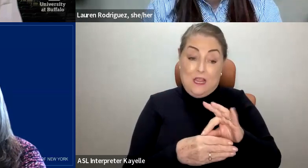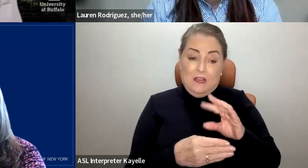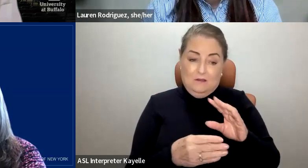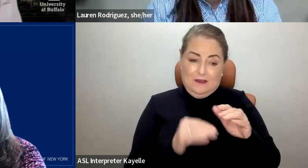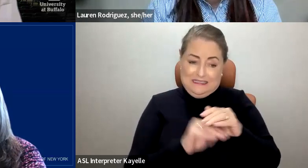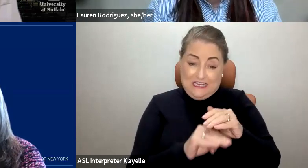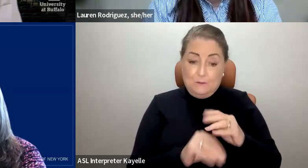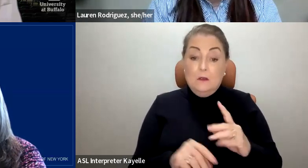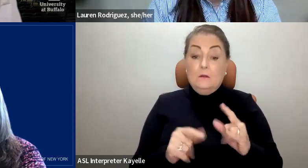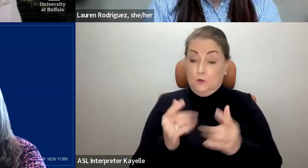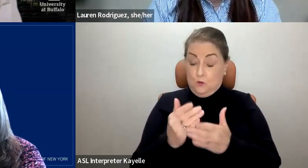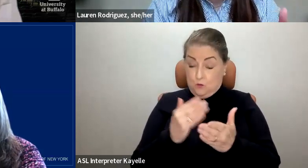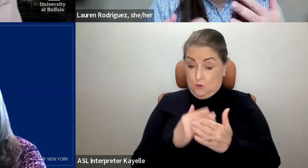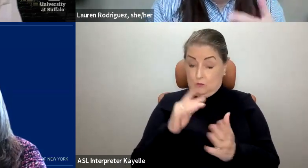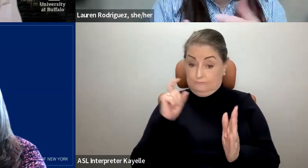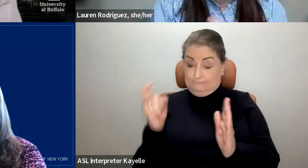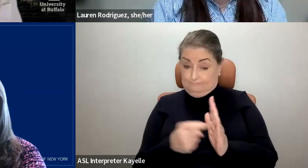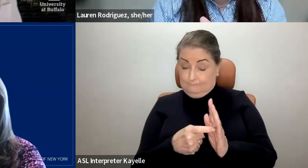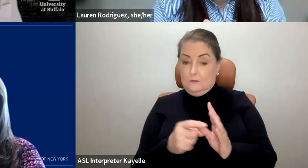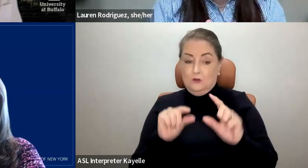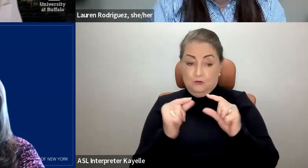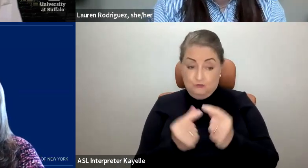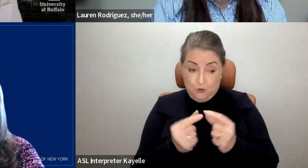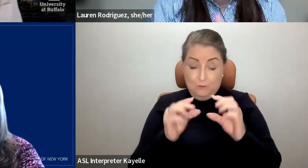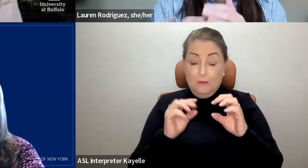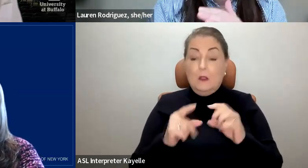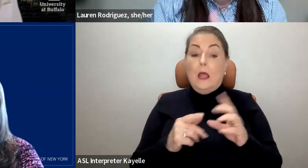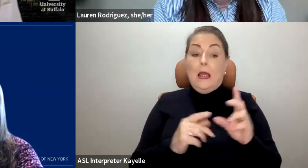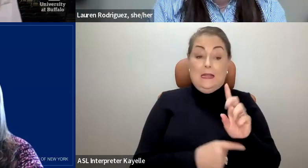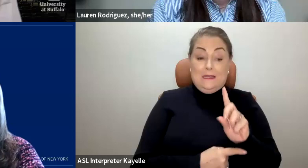identified, as a group effort, Disability Services, and Rebecca